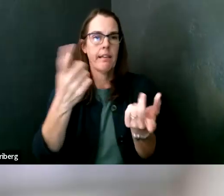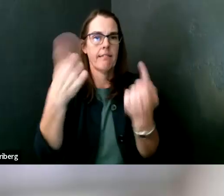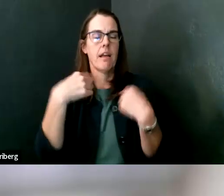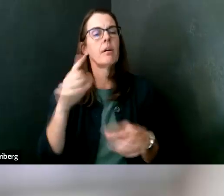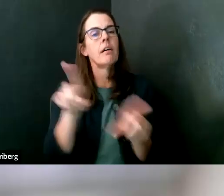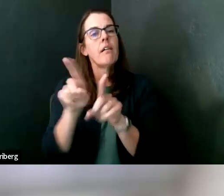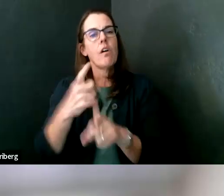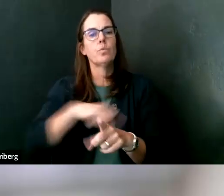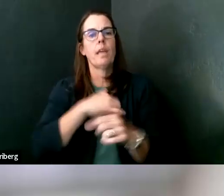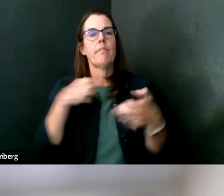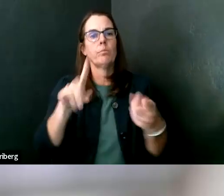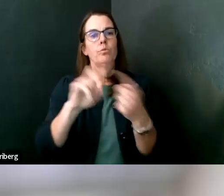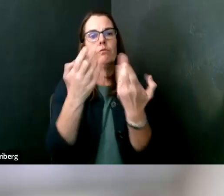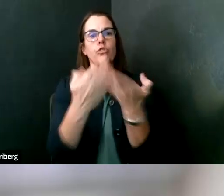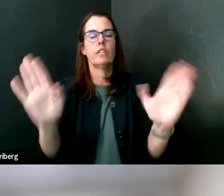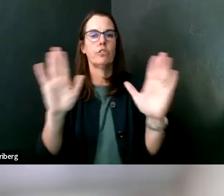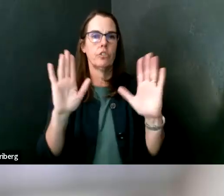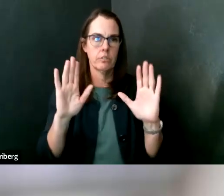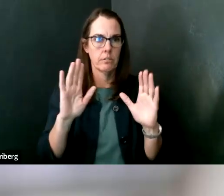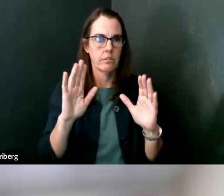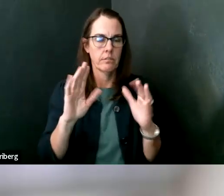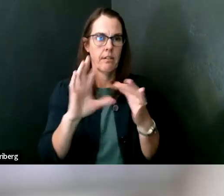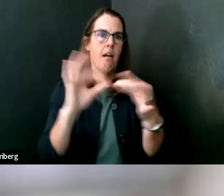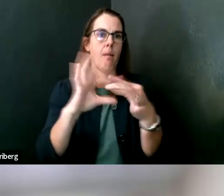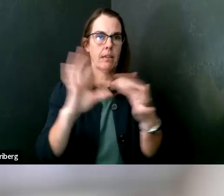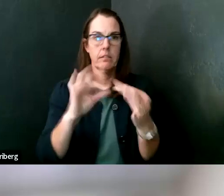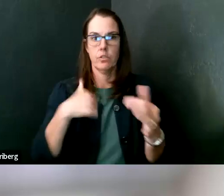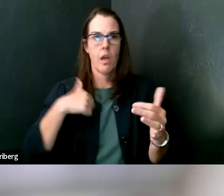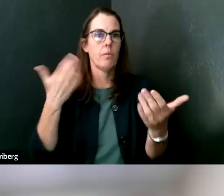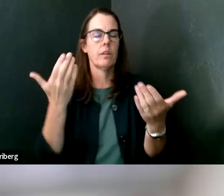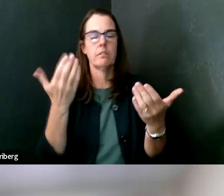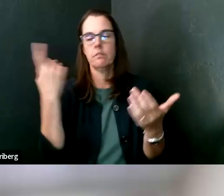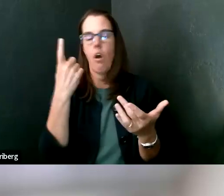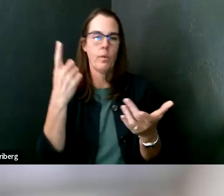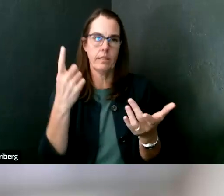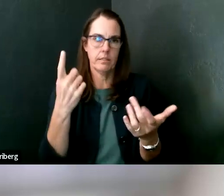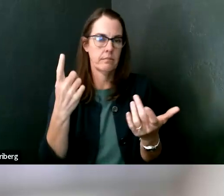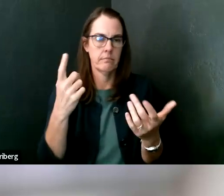general public comment. So I would we always would welcome having attendees who might you do have to